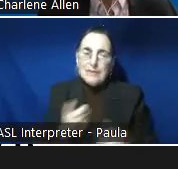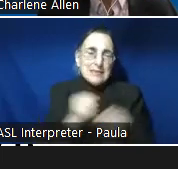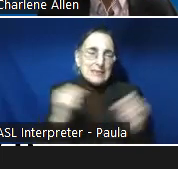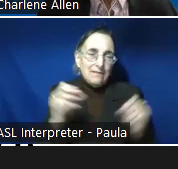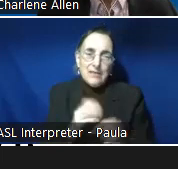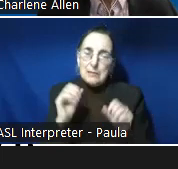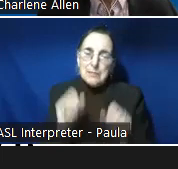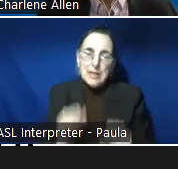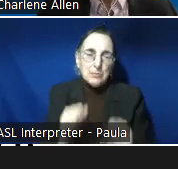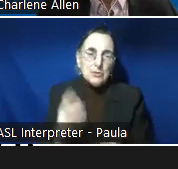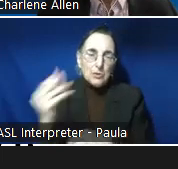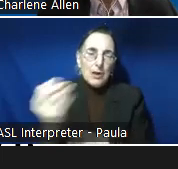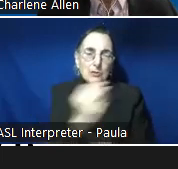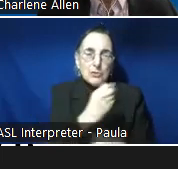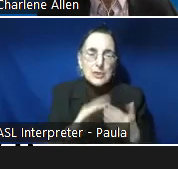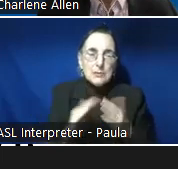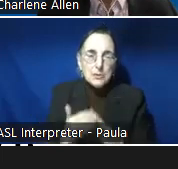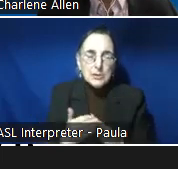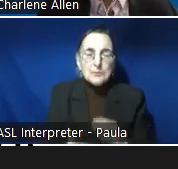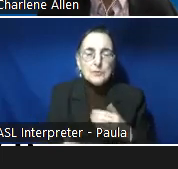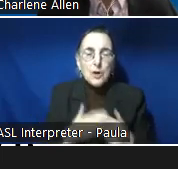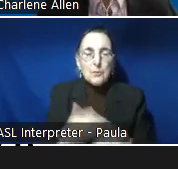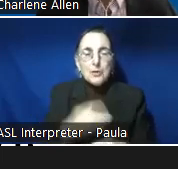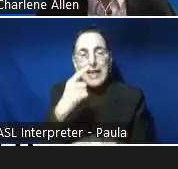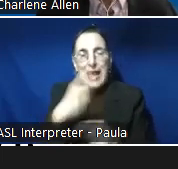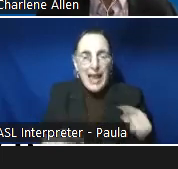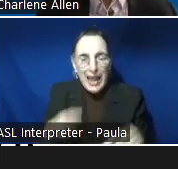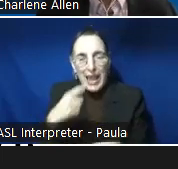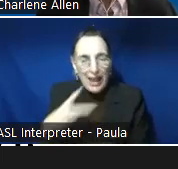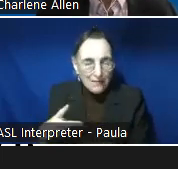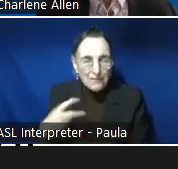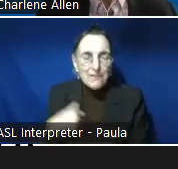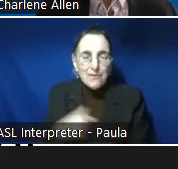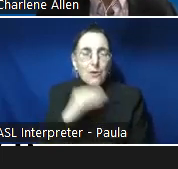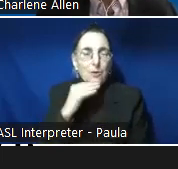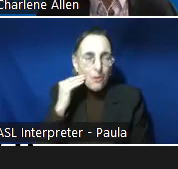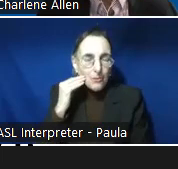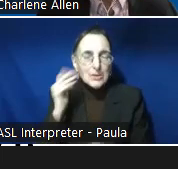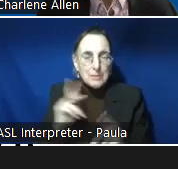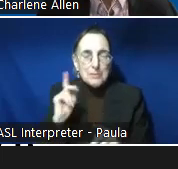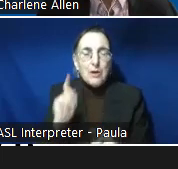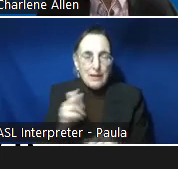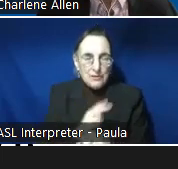And about half of our homes, the residents have to use stairs to enter and exit and 14% of households